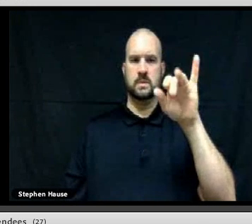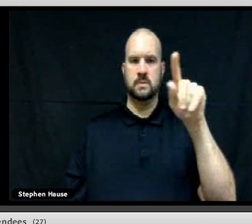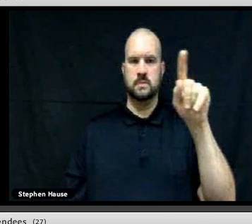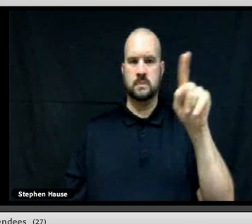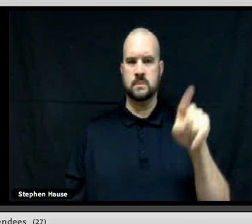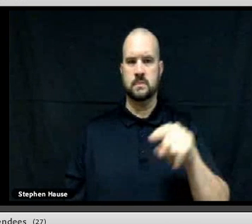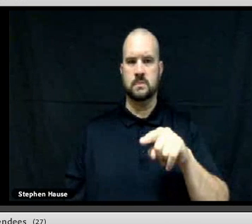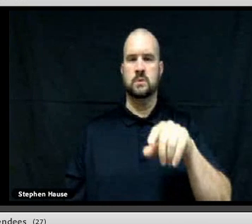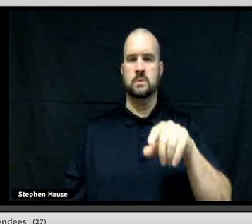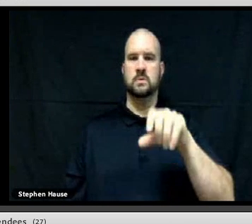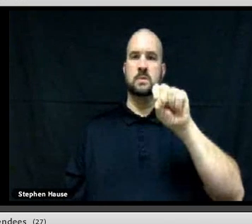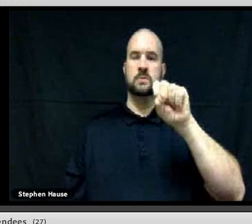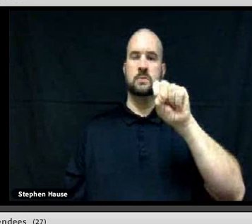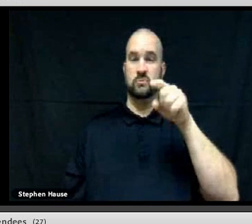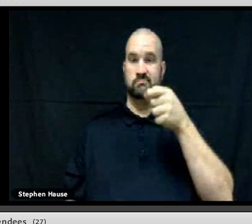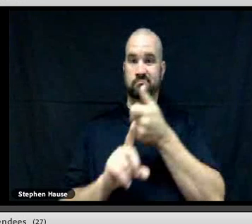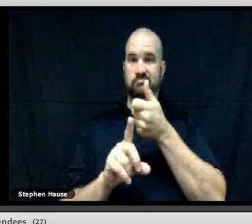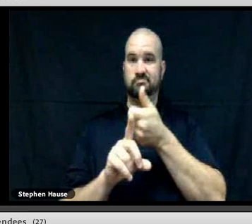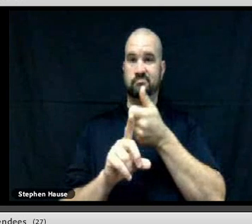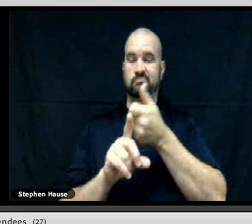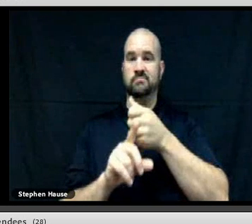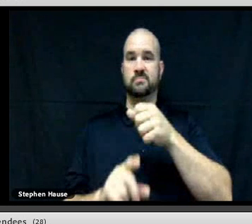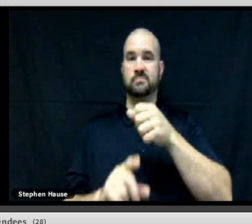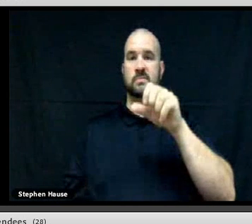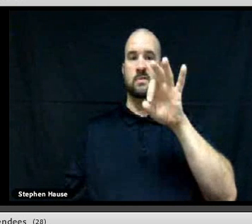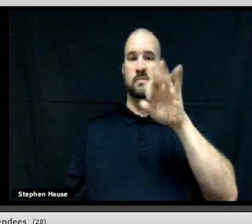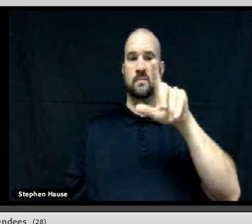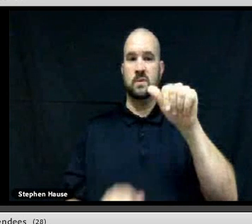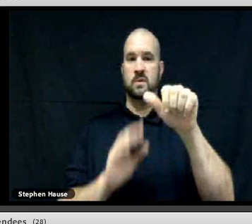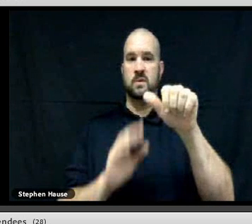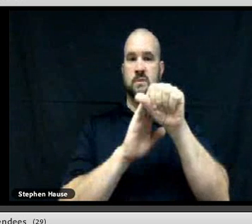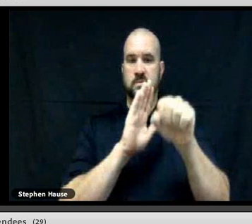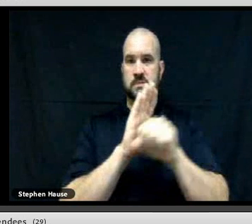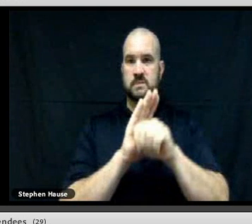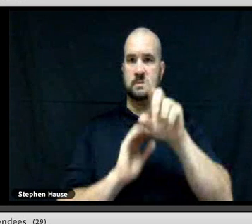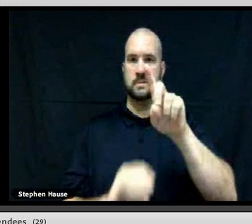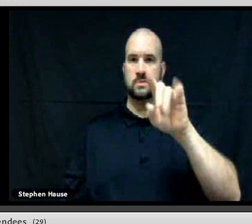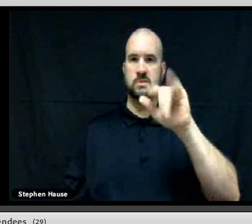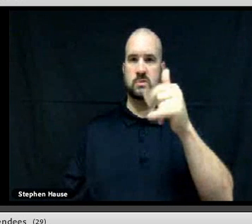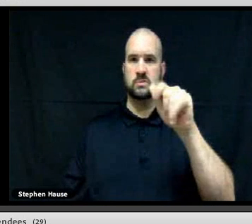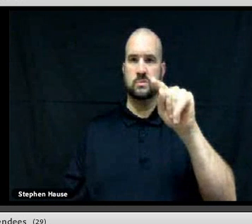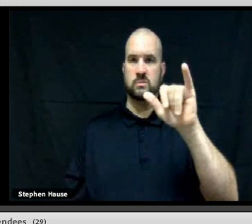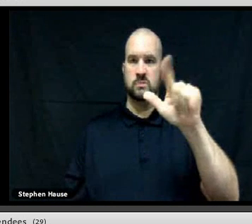and has multiple years of digital collections experience. She manages the day-to-day activities of the network